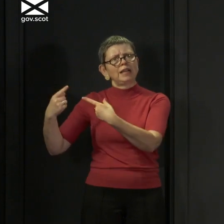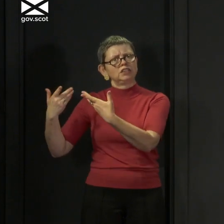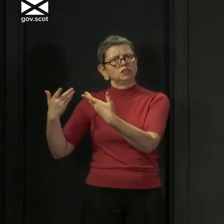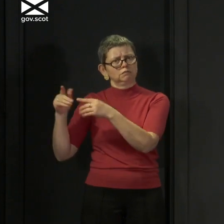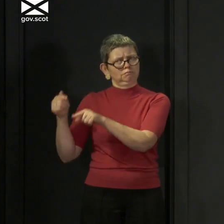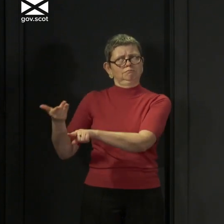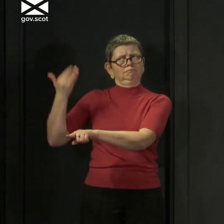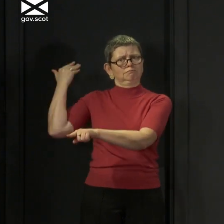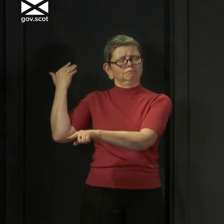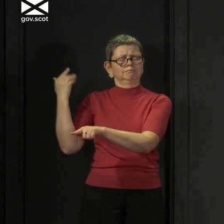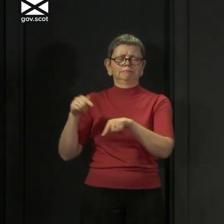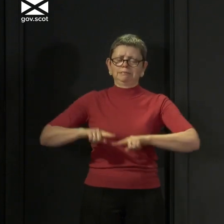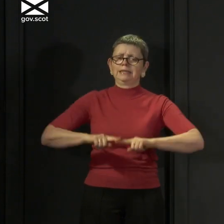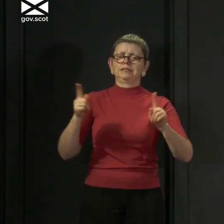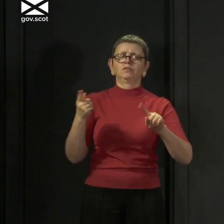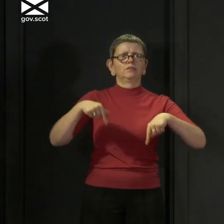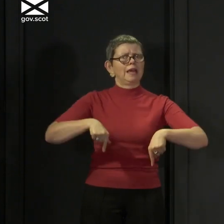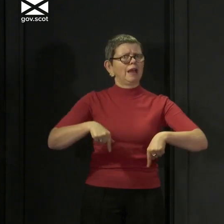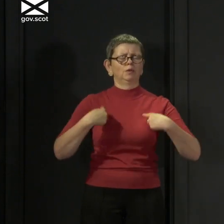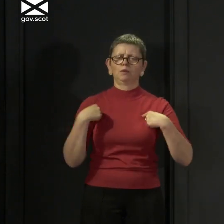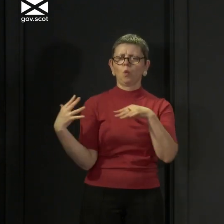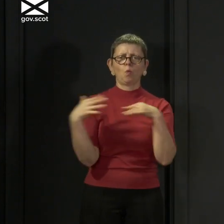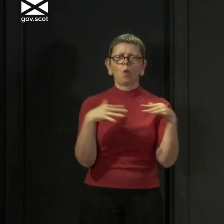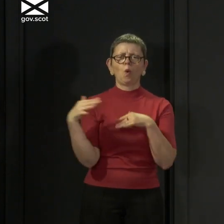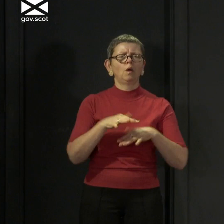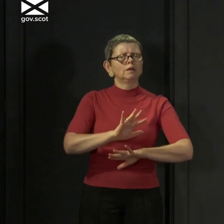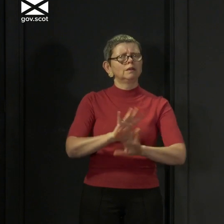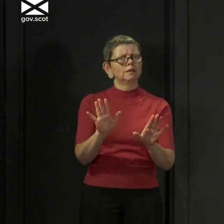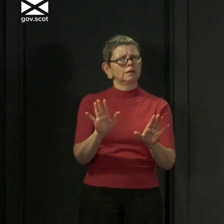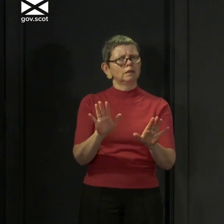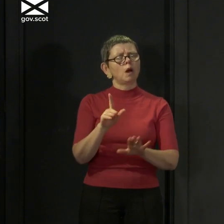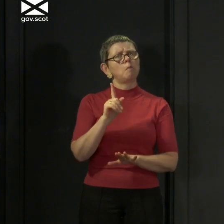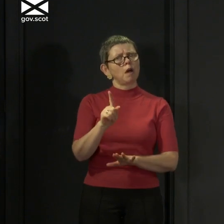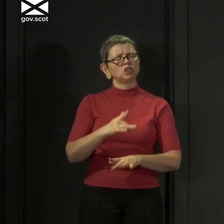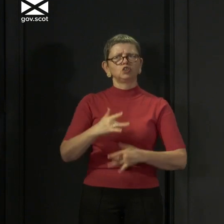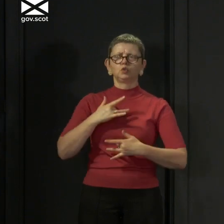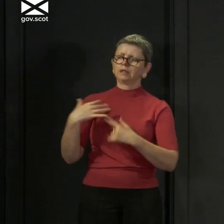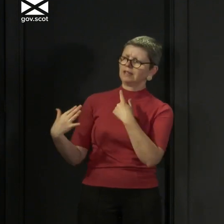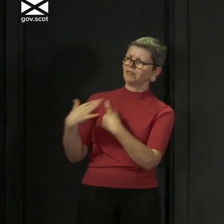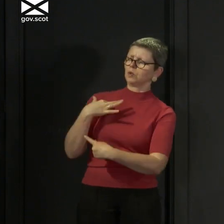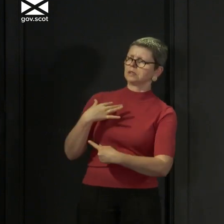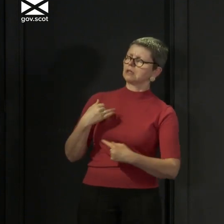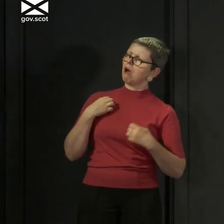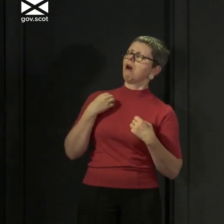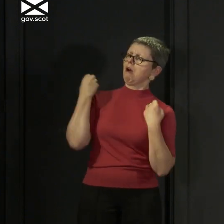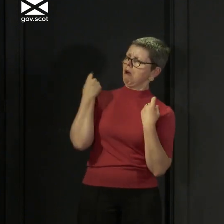we are not fighting a war - but we should nevertheless draw strength and inspiration from their example.